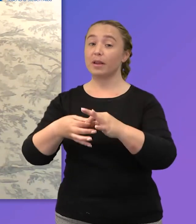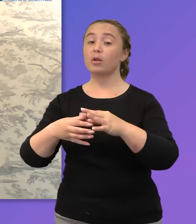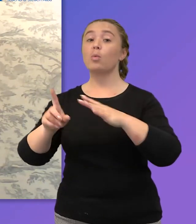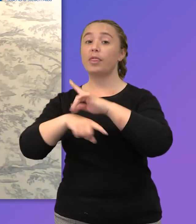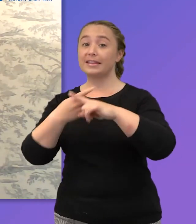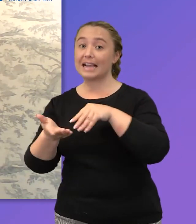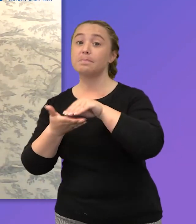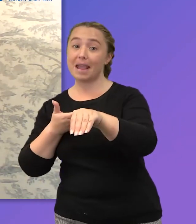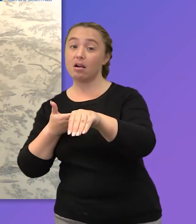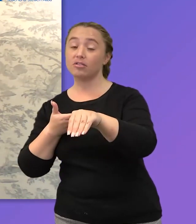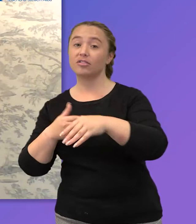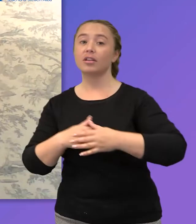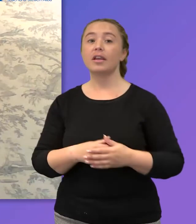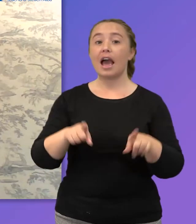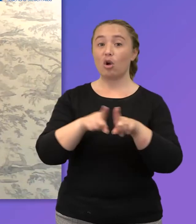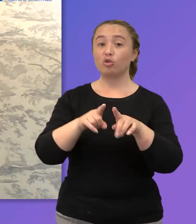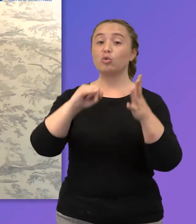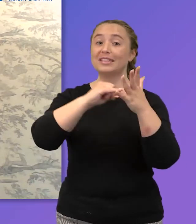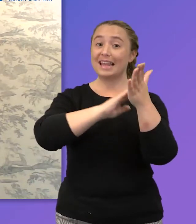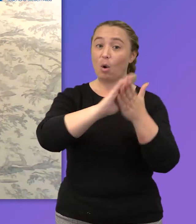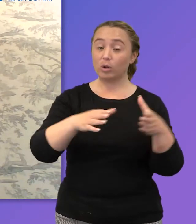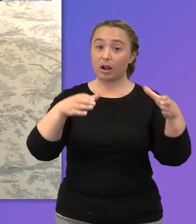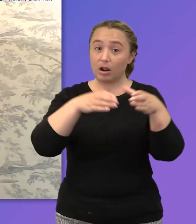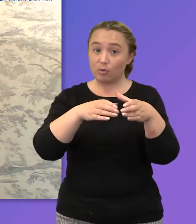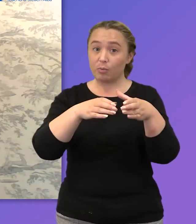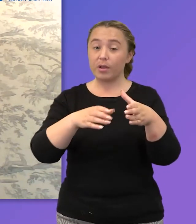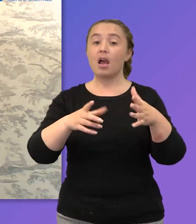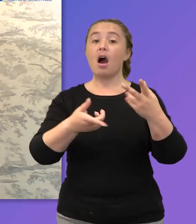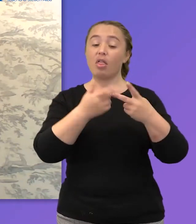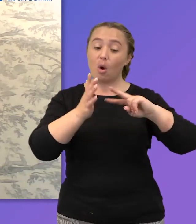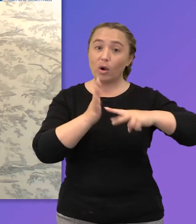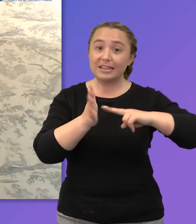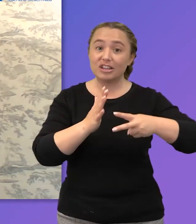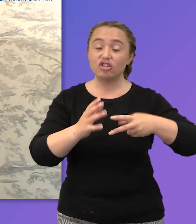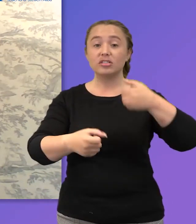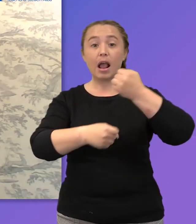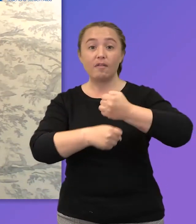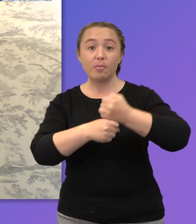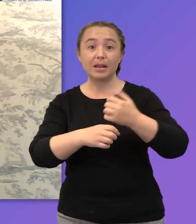and agents and beyond done with it's stakeholder base partner organisations, government and